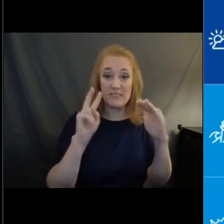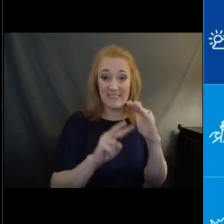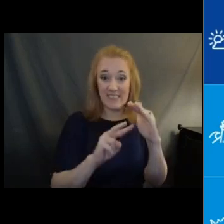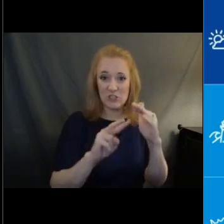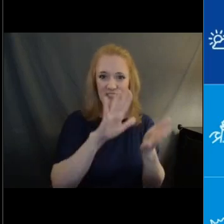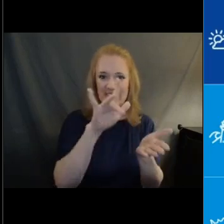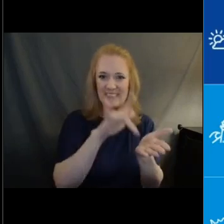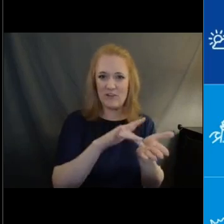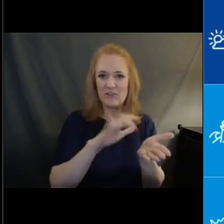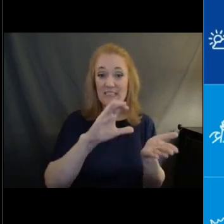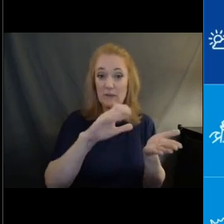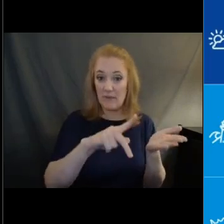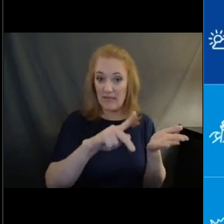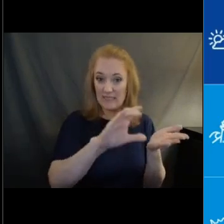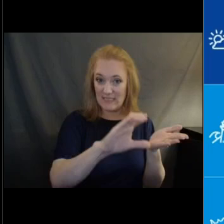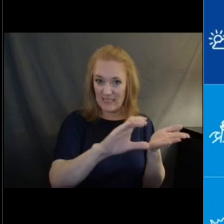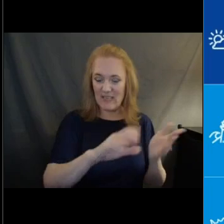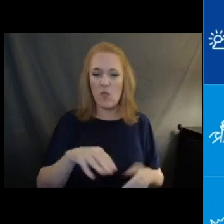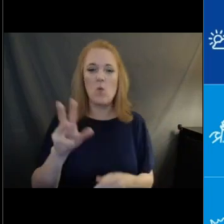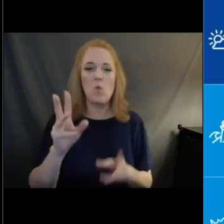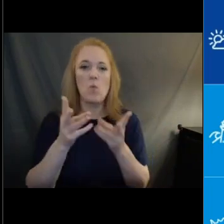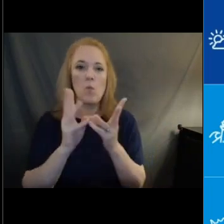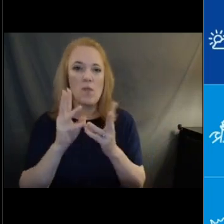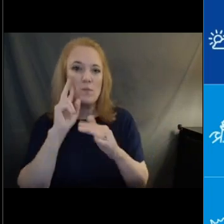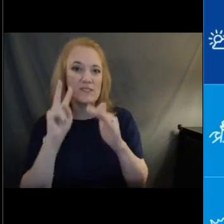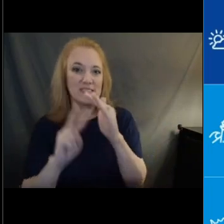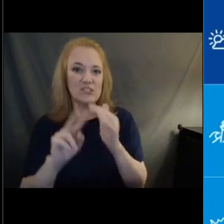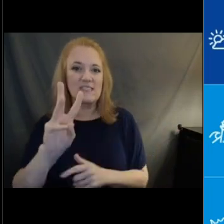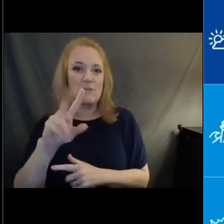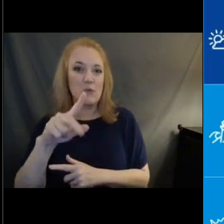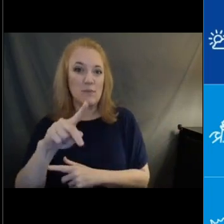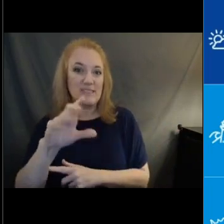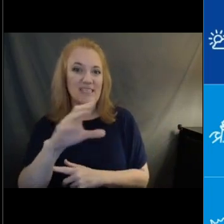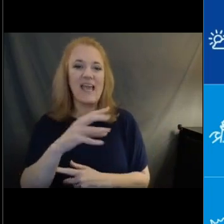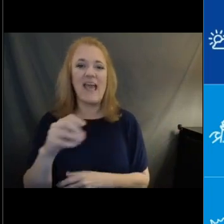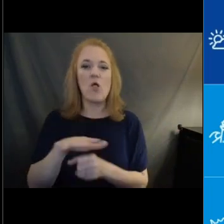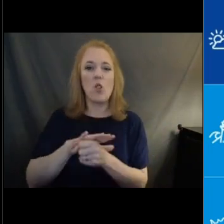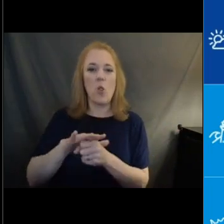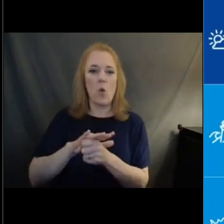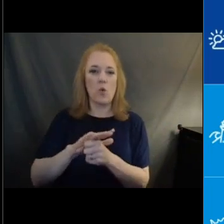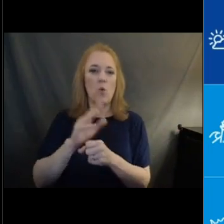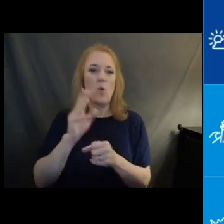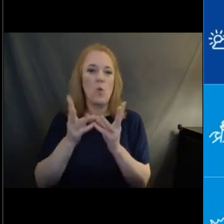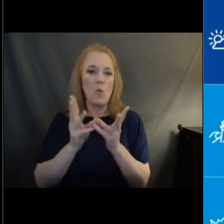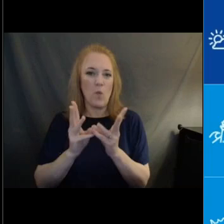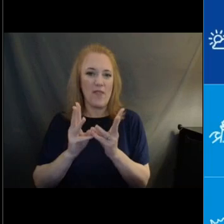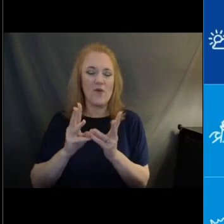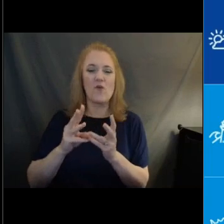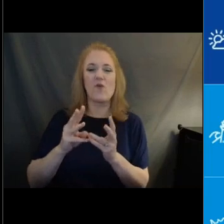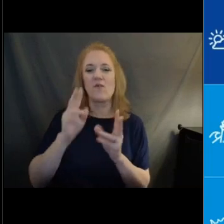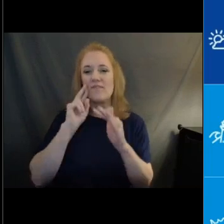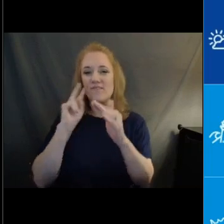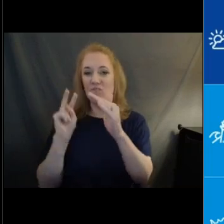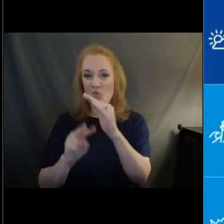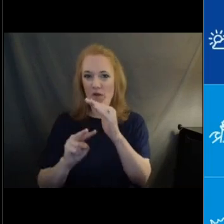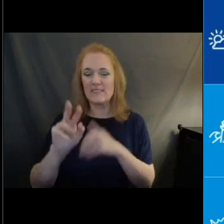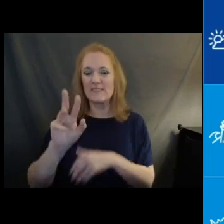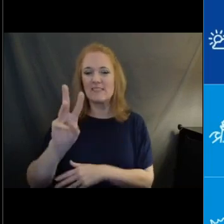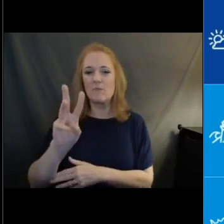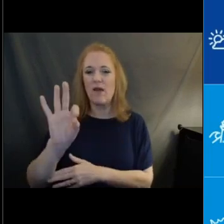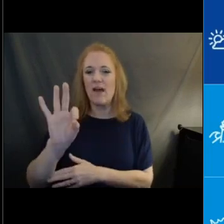the Weather Prediction Center, which is WPC, and our local Weather Forecast Offices, known as WFOs.